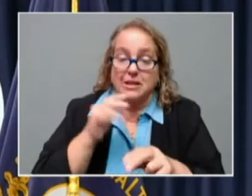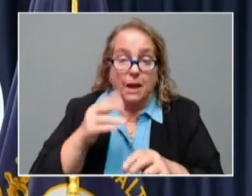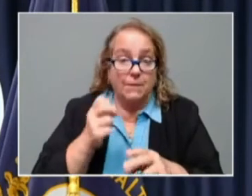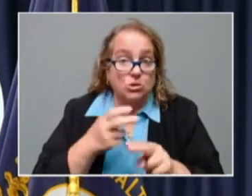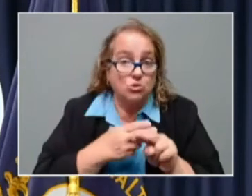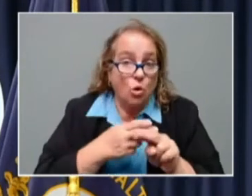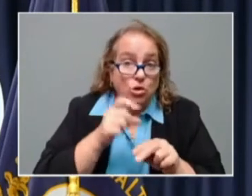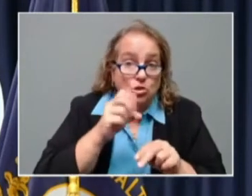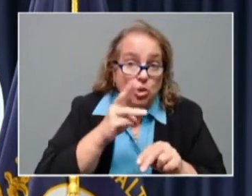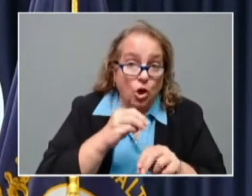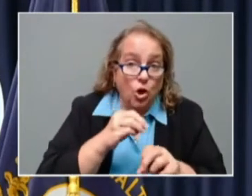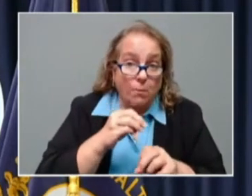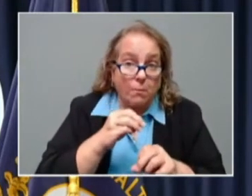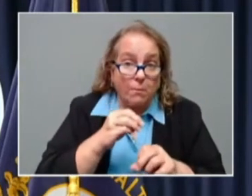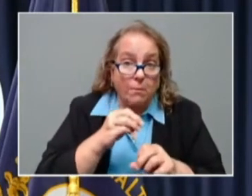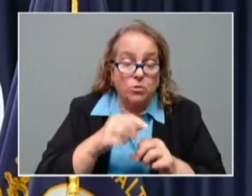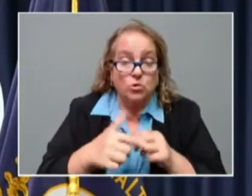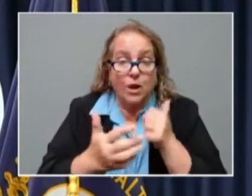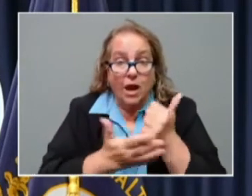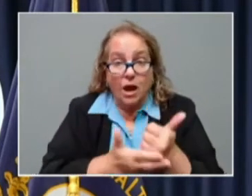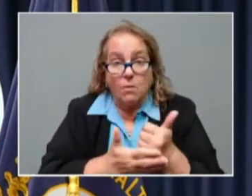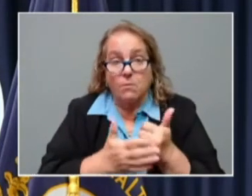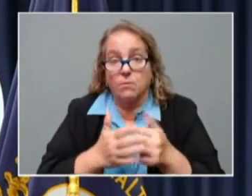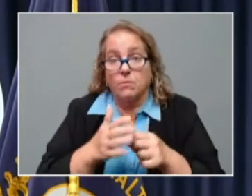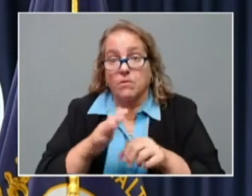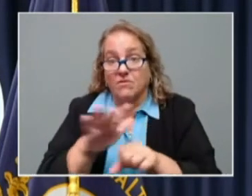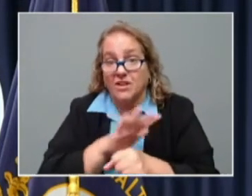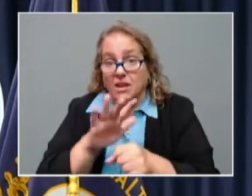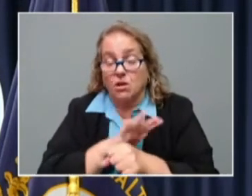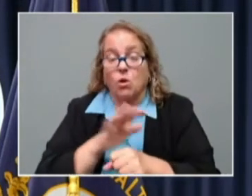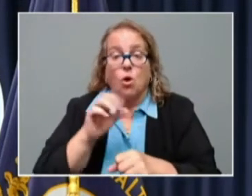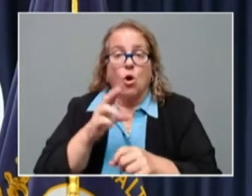it could be uh you know, regular recognition of those trained and